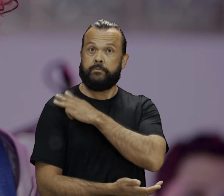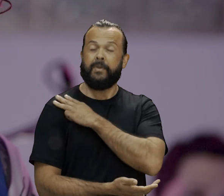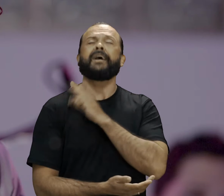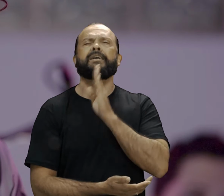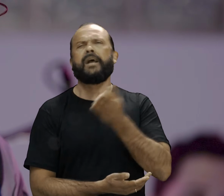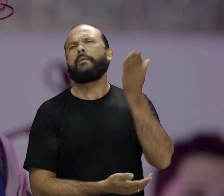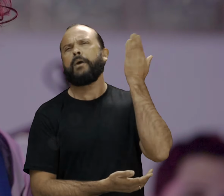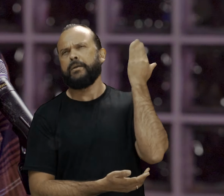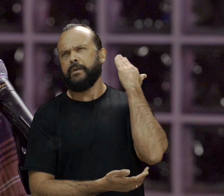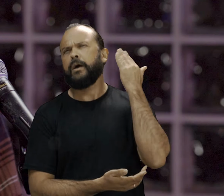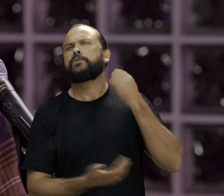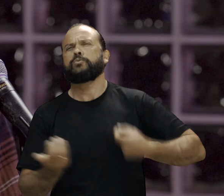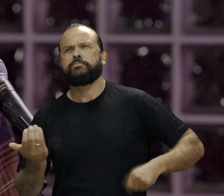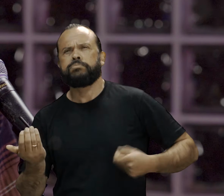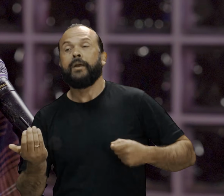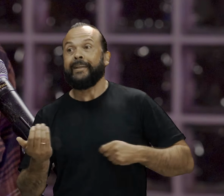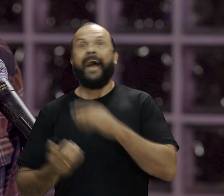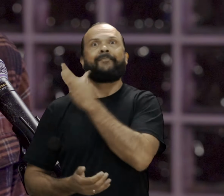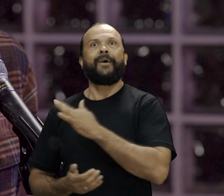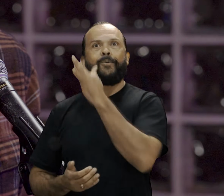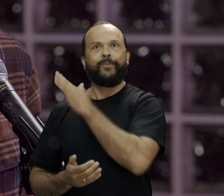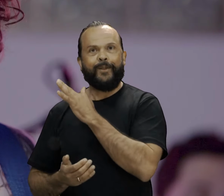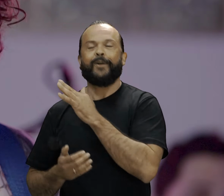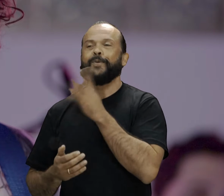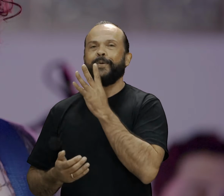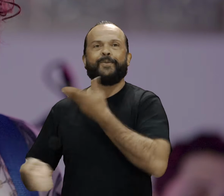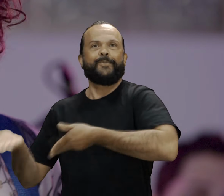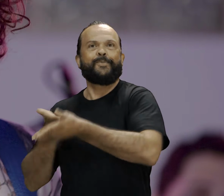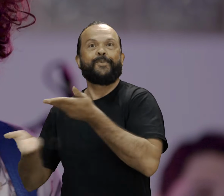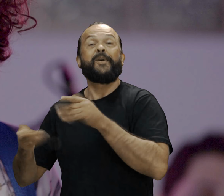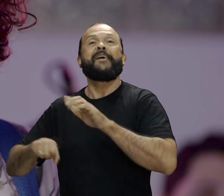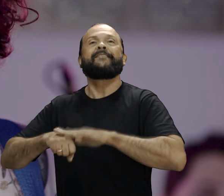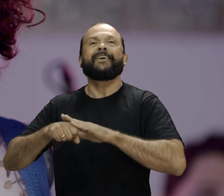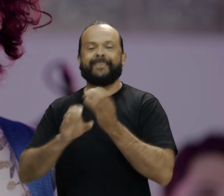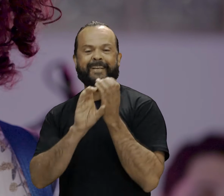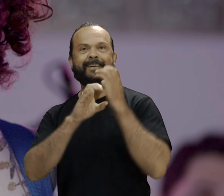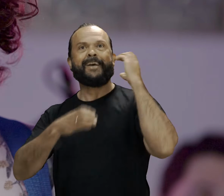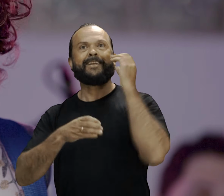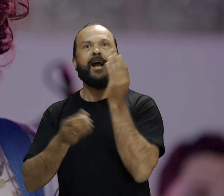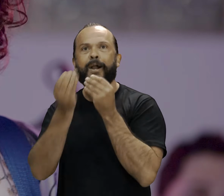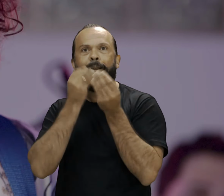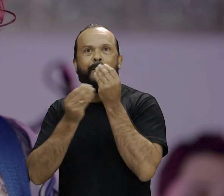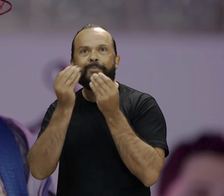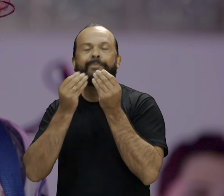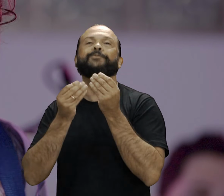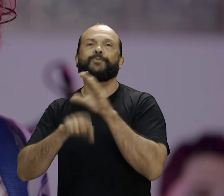the three of us here. Food Engineering? Food Engineering! And then in college we got to know each other, we started playing, we had a cover band,